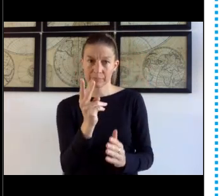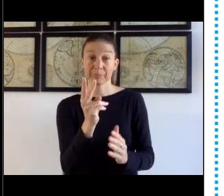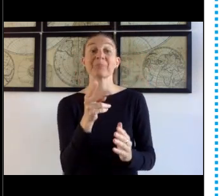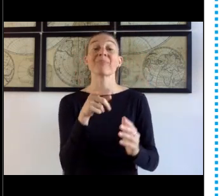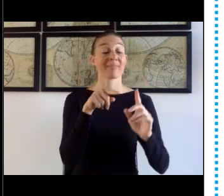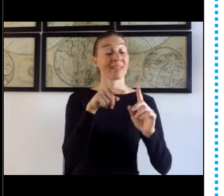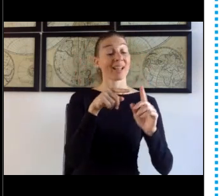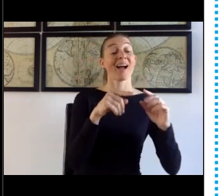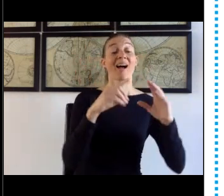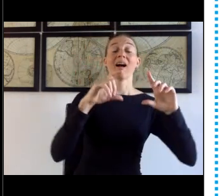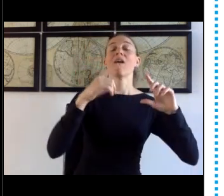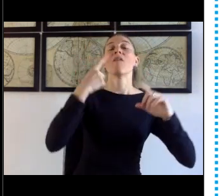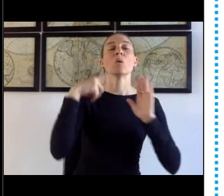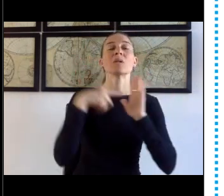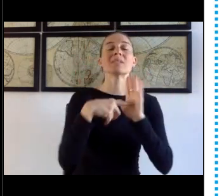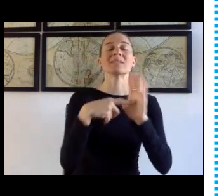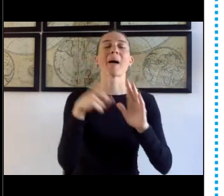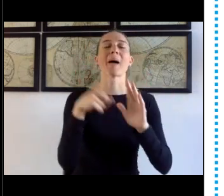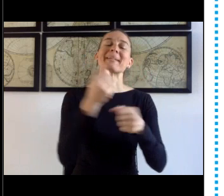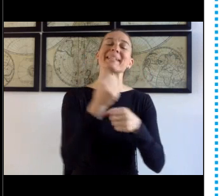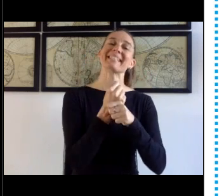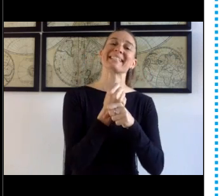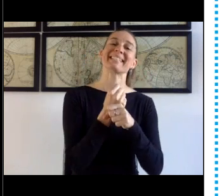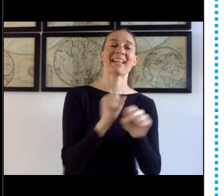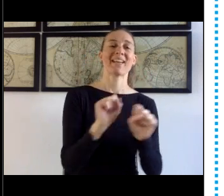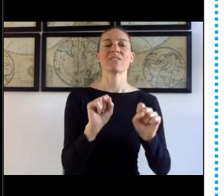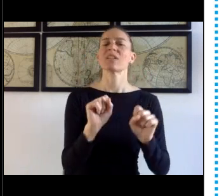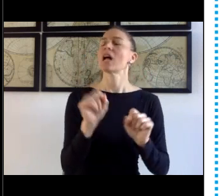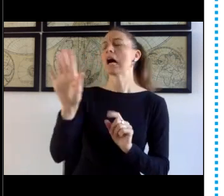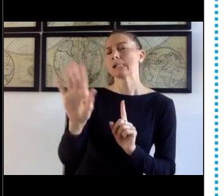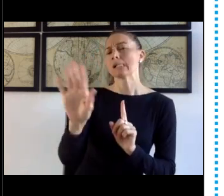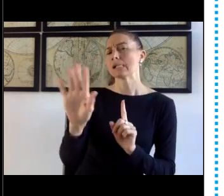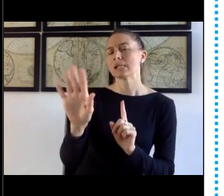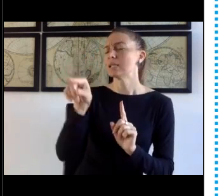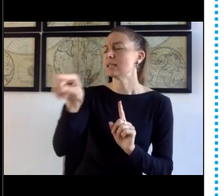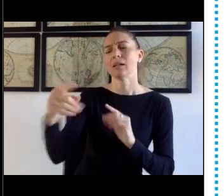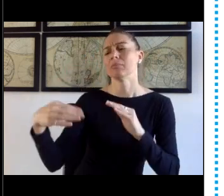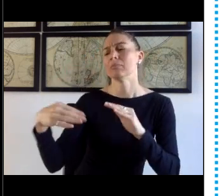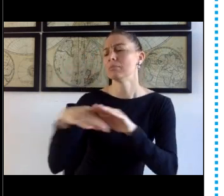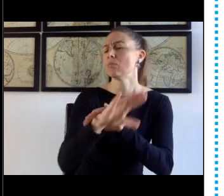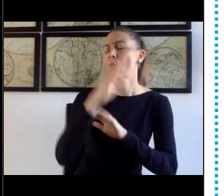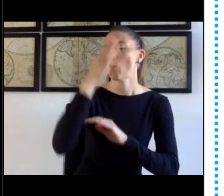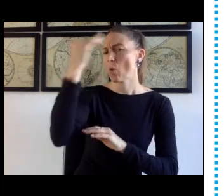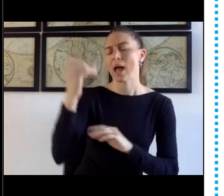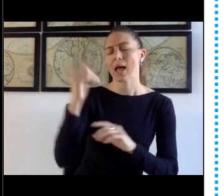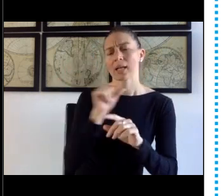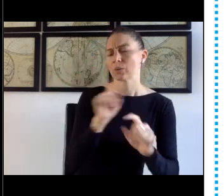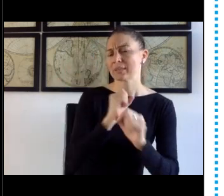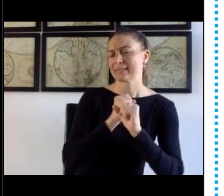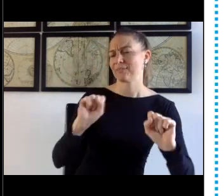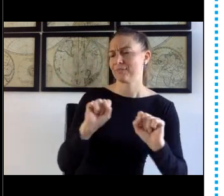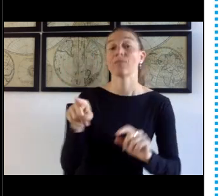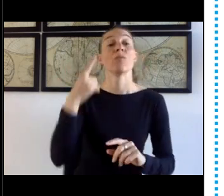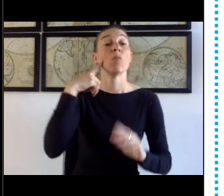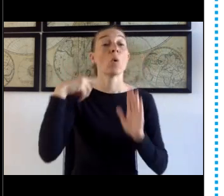I'll give the example later in rail as well where, for example, the captain of the plane can decide from just looking at you